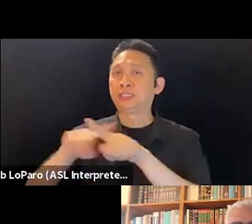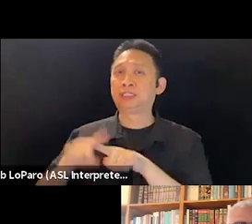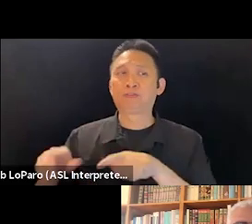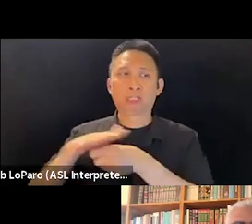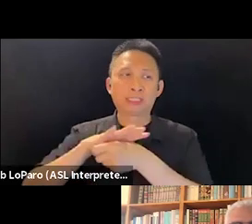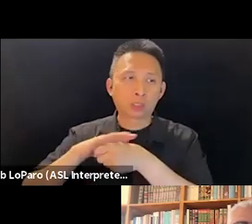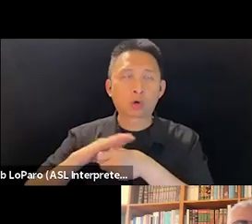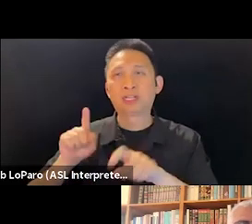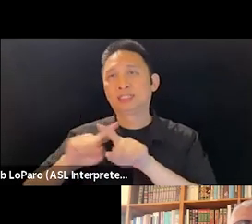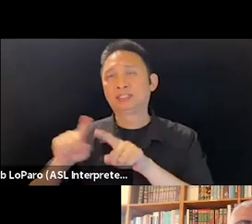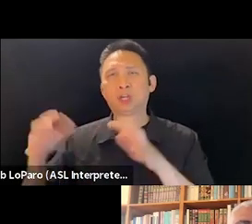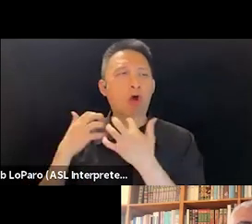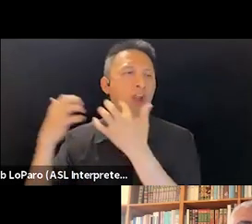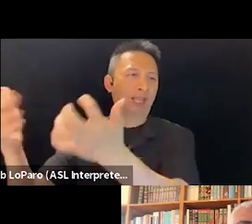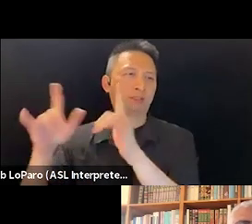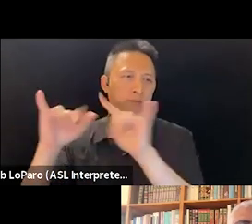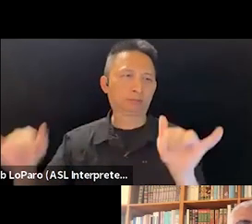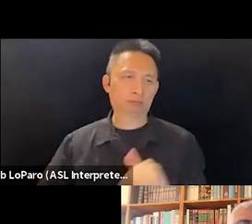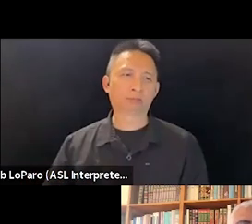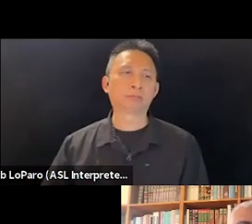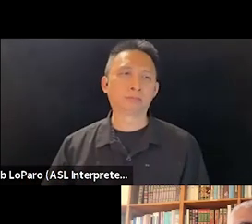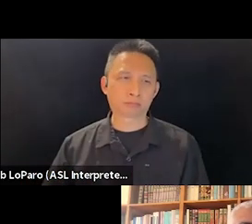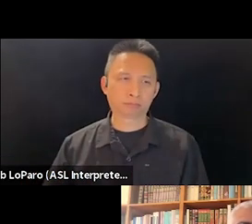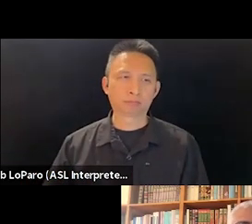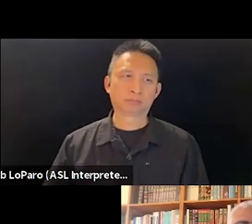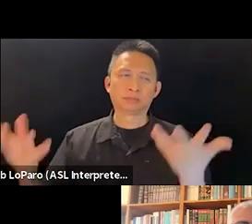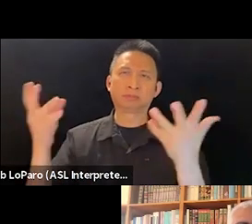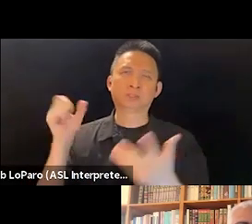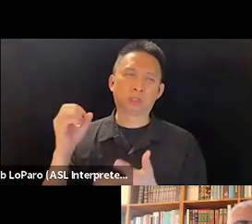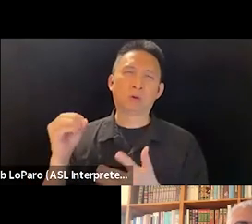So it is a bit, even the accessibility will not be seen